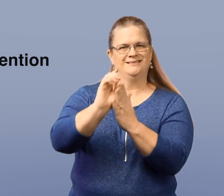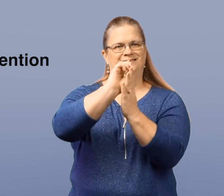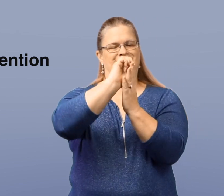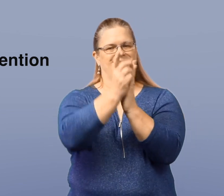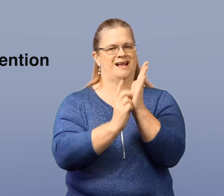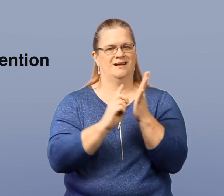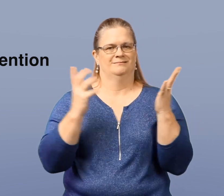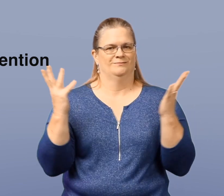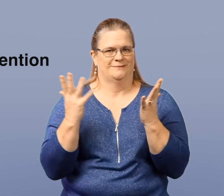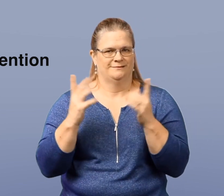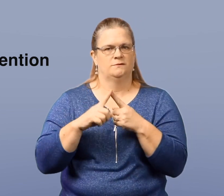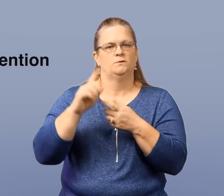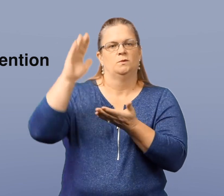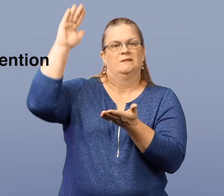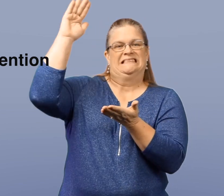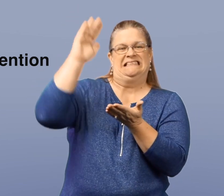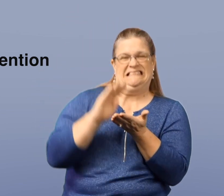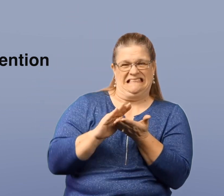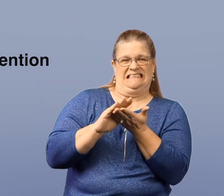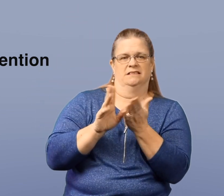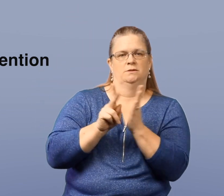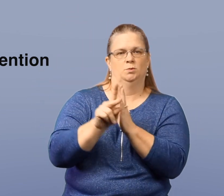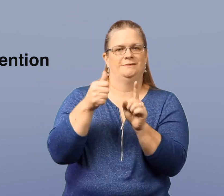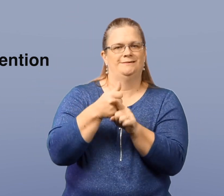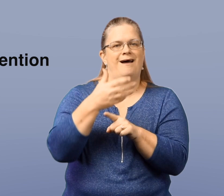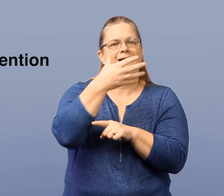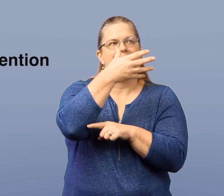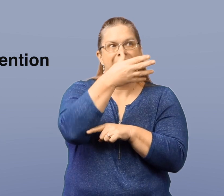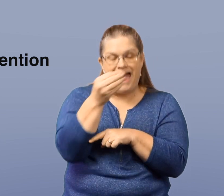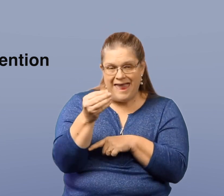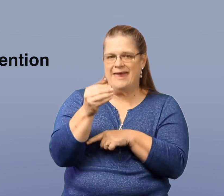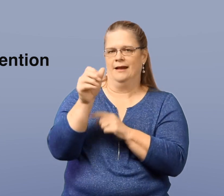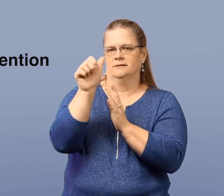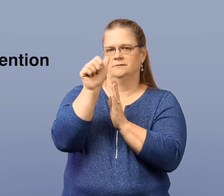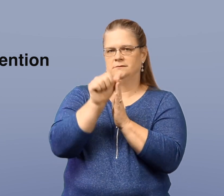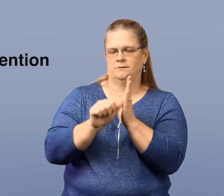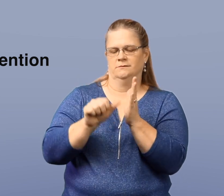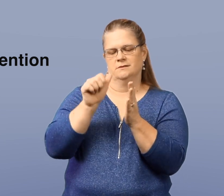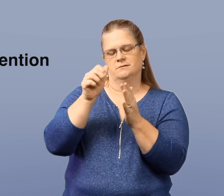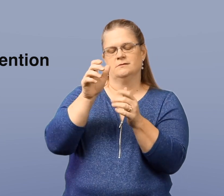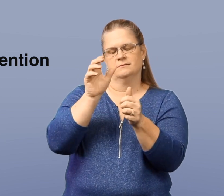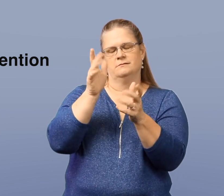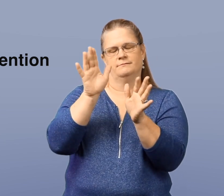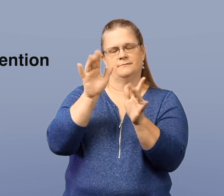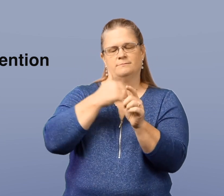as a crisis intervention strategy designed to reduce the risk of suicide